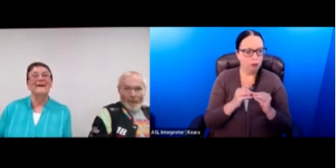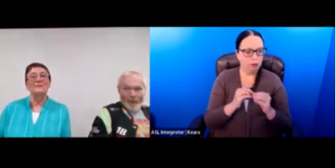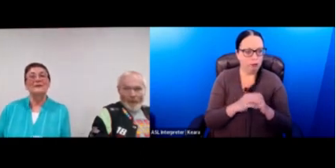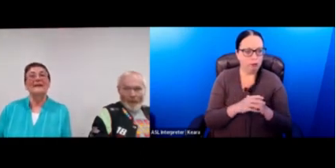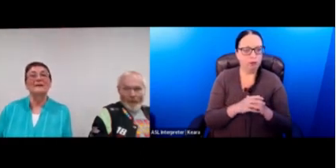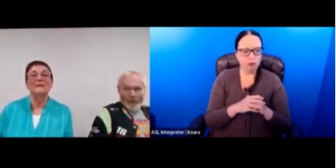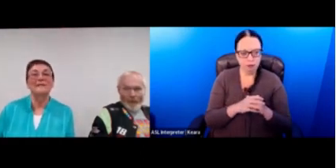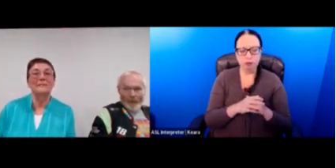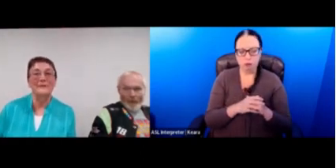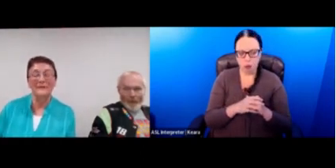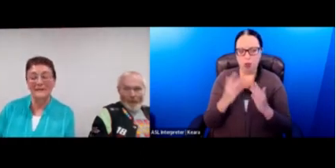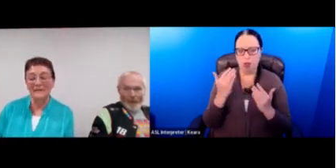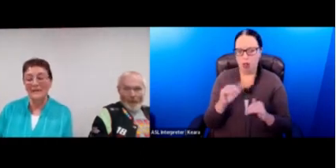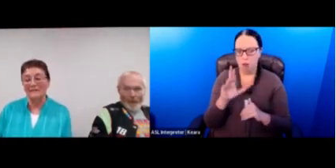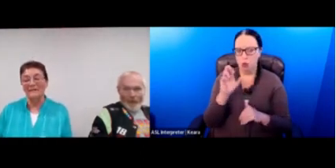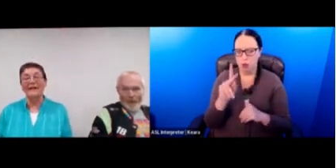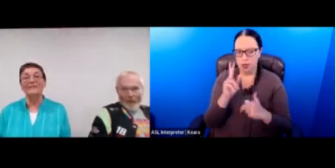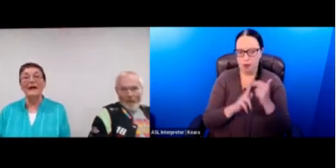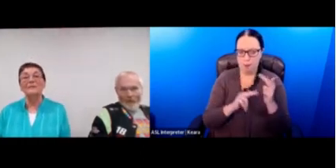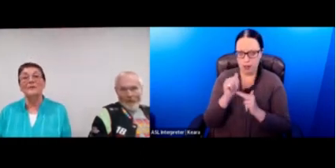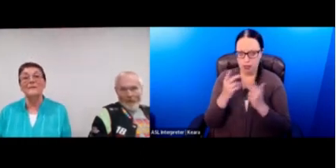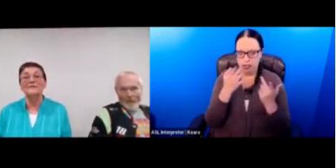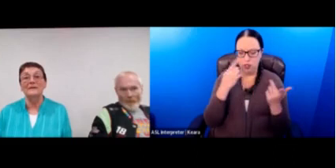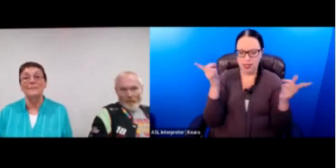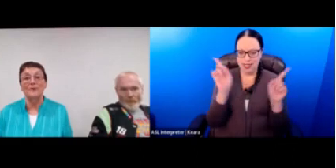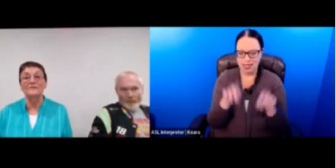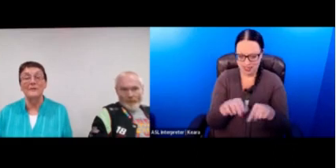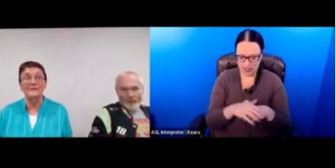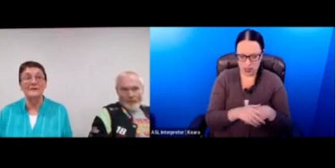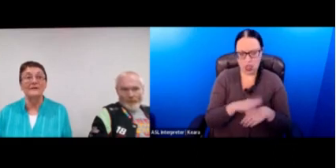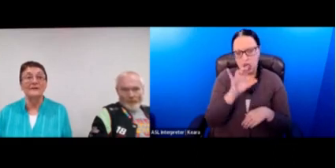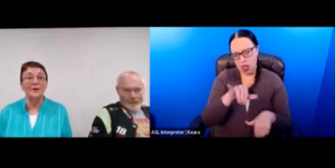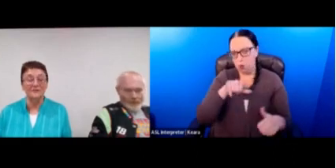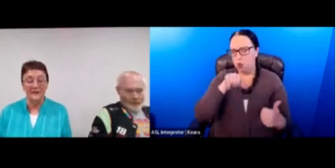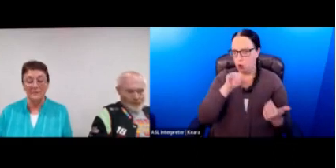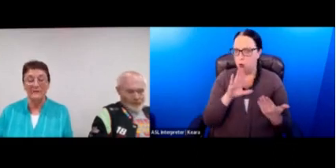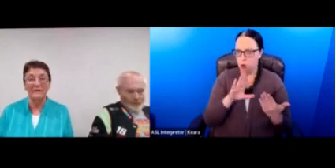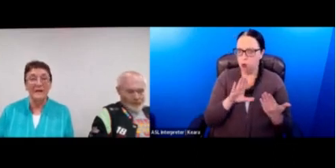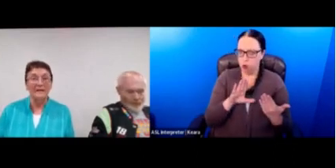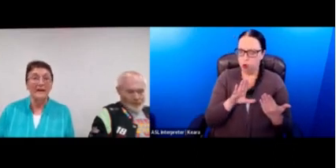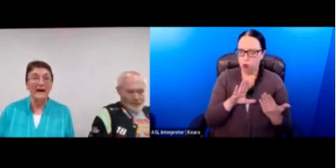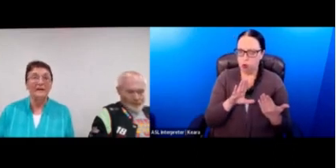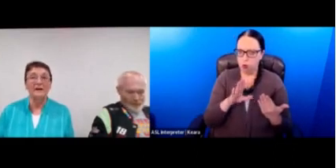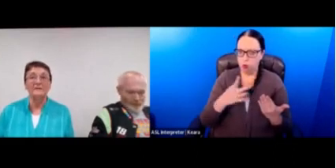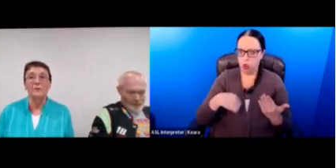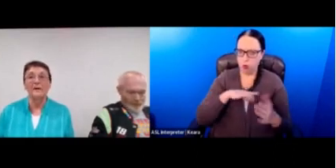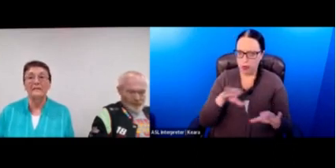All right mitigating risk by building consensus. That's that was pretty much the approach that we took and the approach that was kind of outlined for us